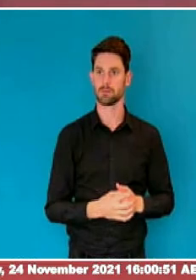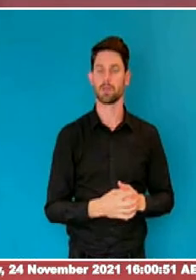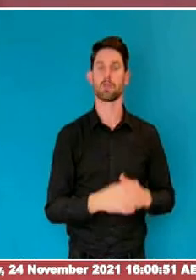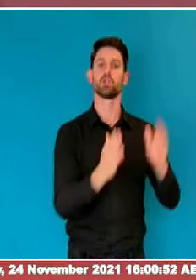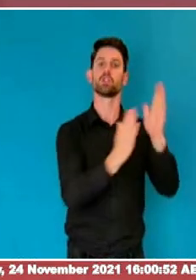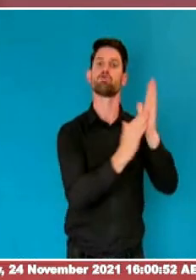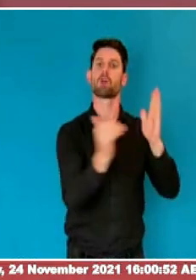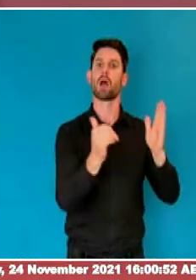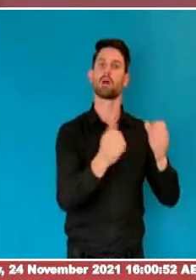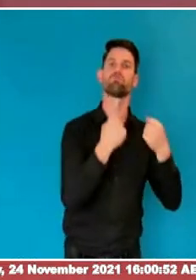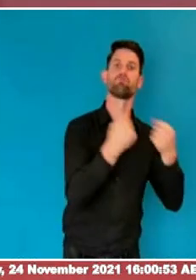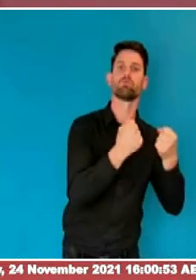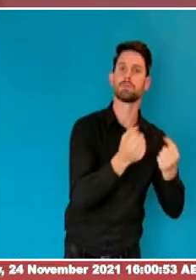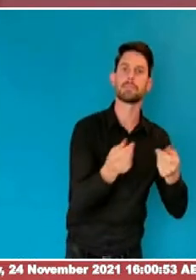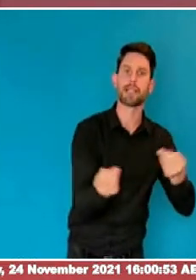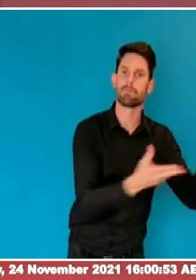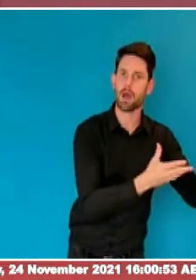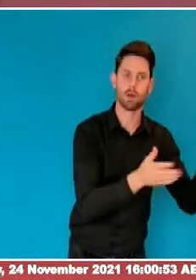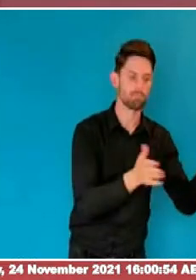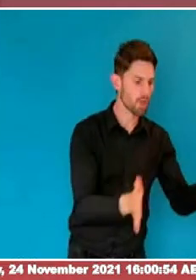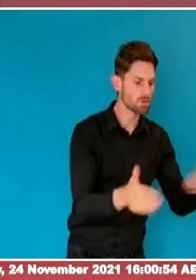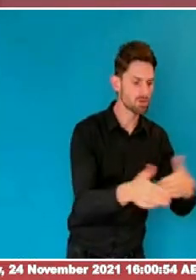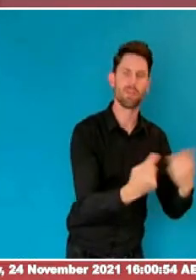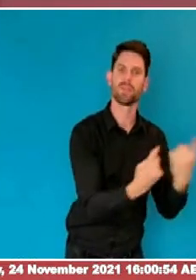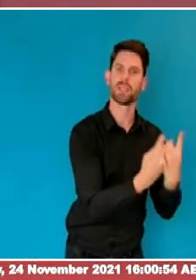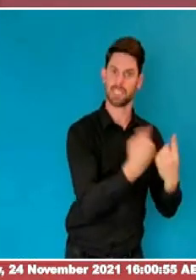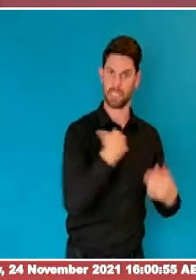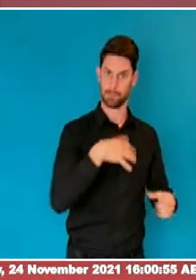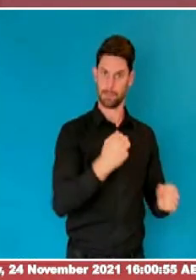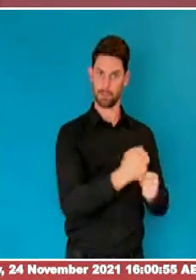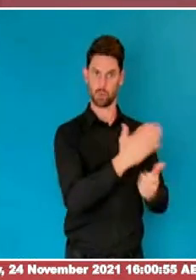sure that they are fit and able to do that.